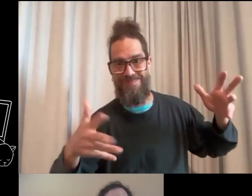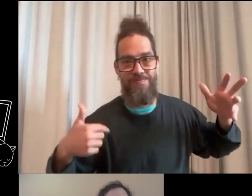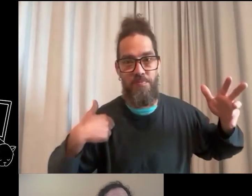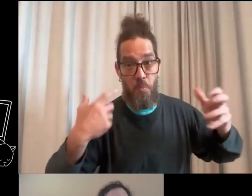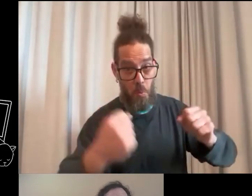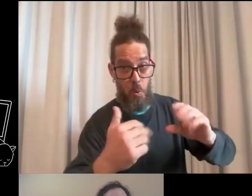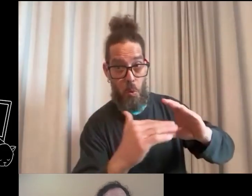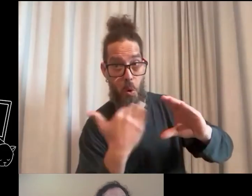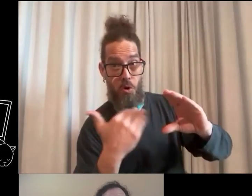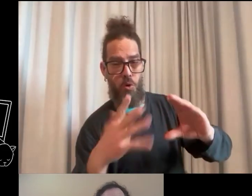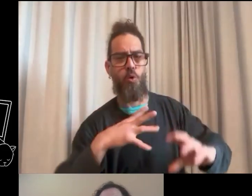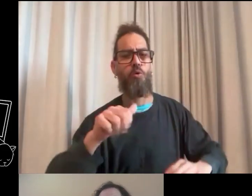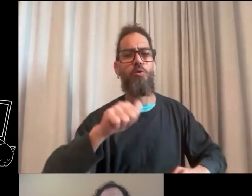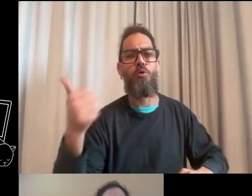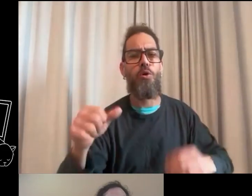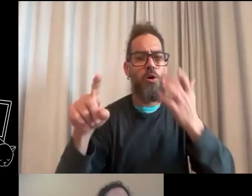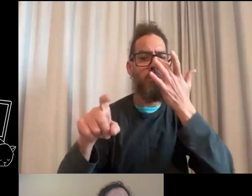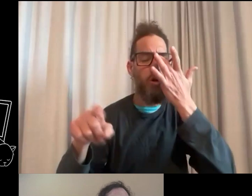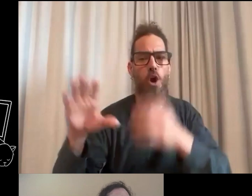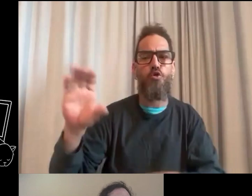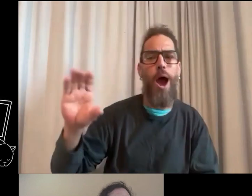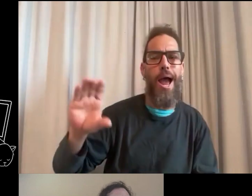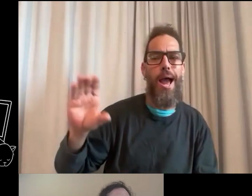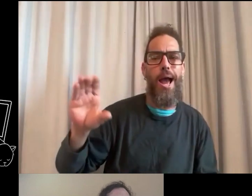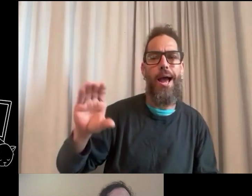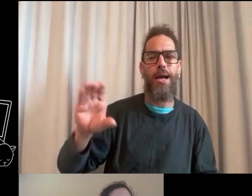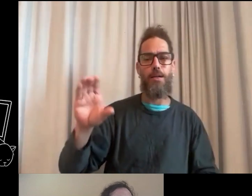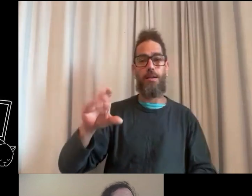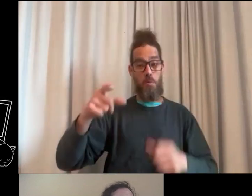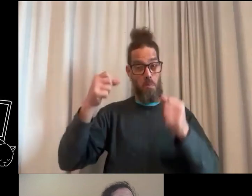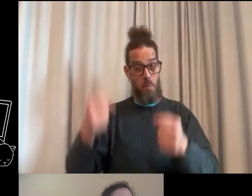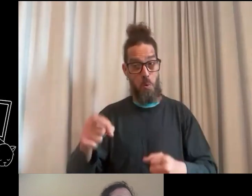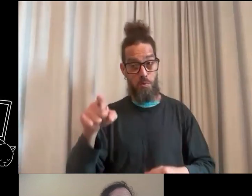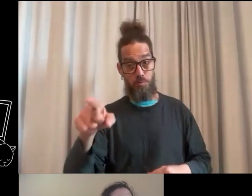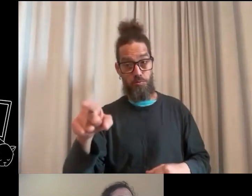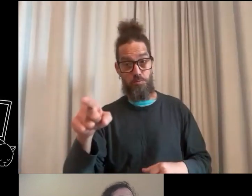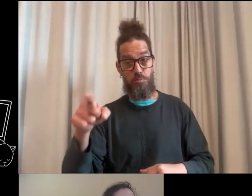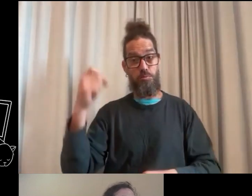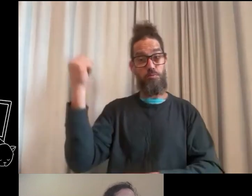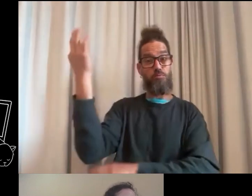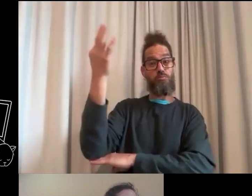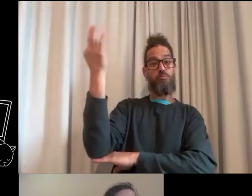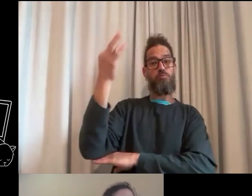once I fully understand it. And Crystal Jones asks, is it possible to do a presentation